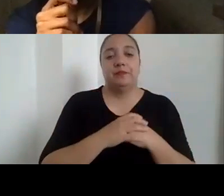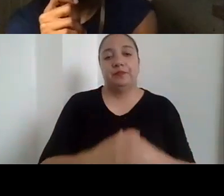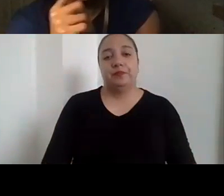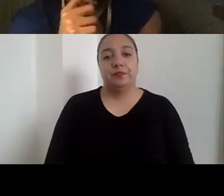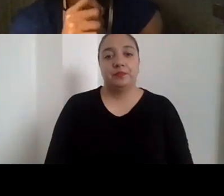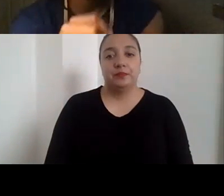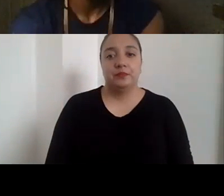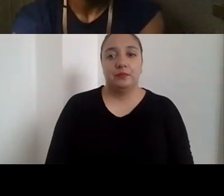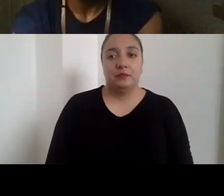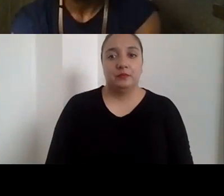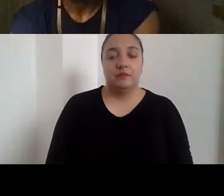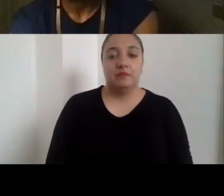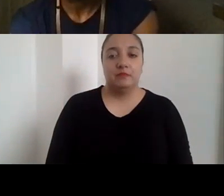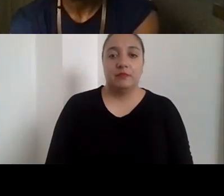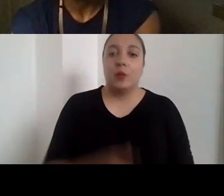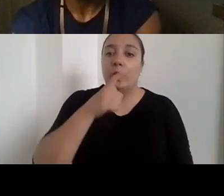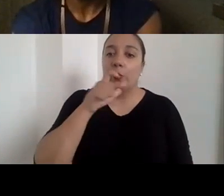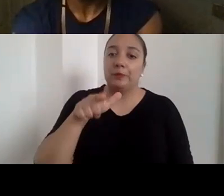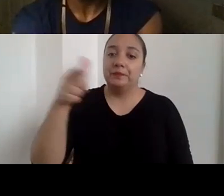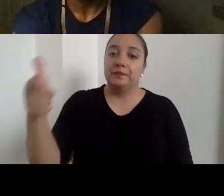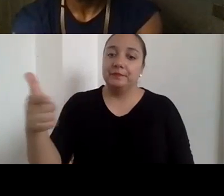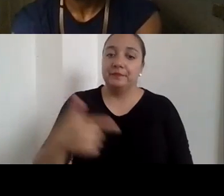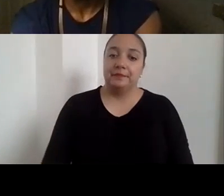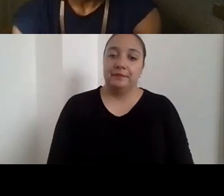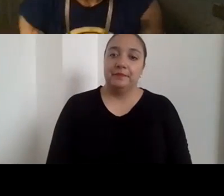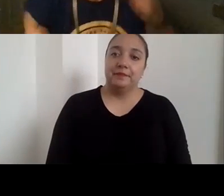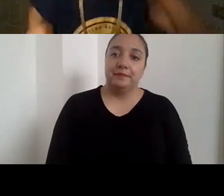. Who's up?